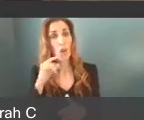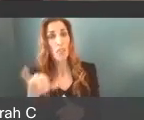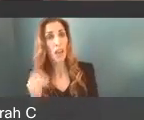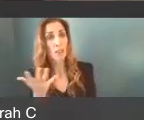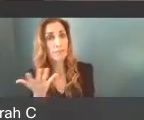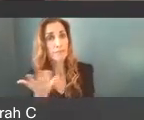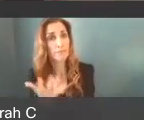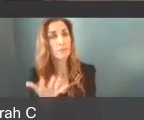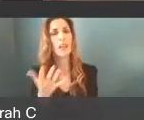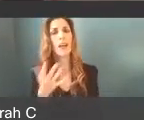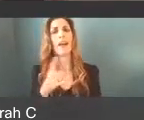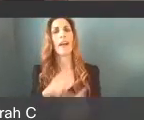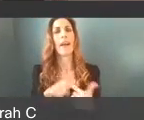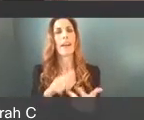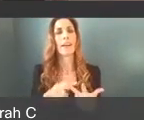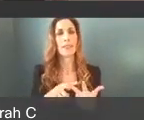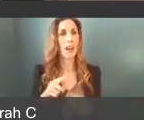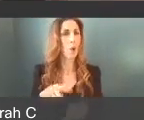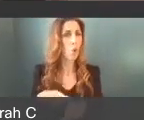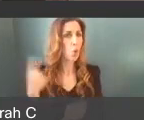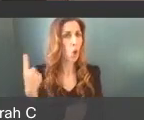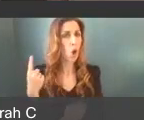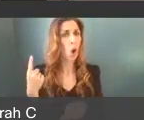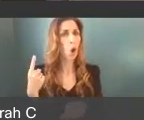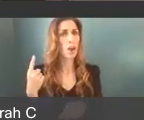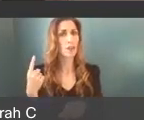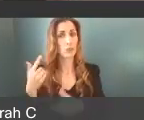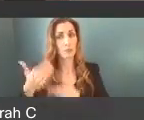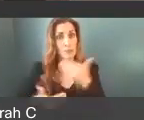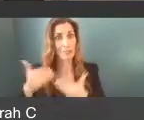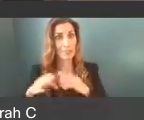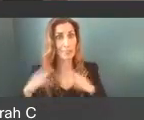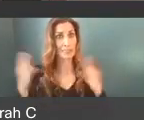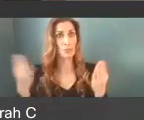and how long has it taken to get that going and if you know of any costs, anything like that?